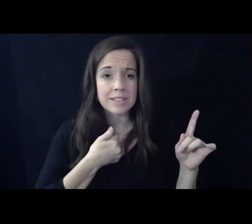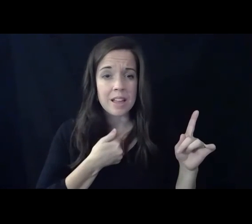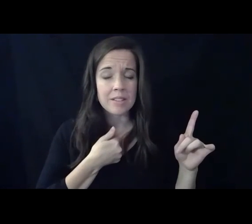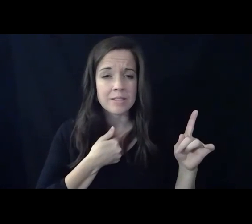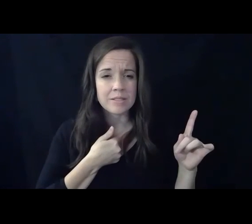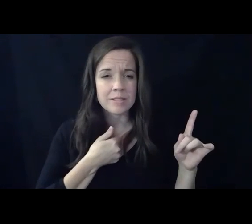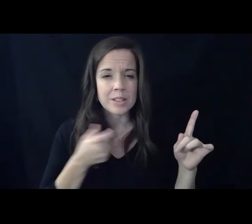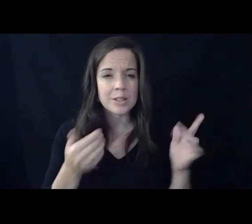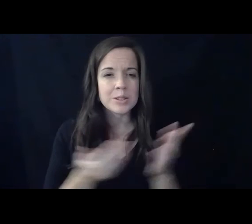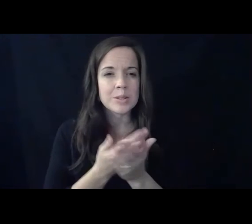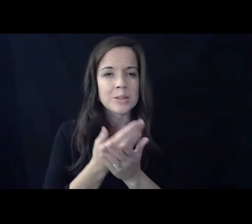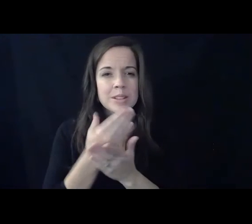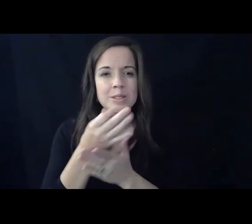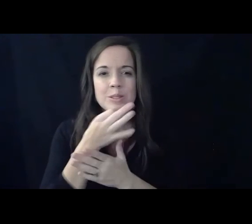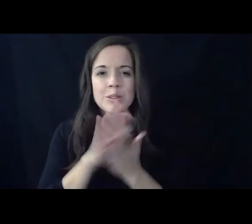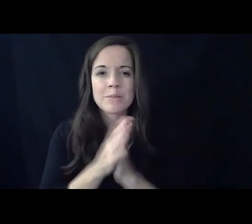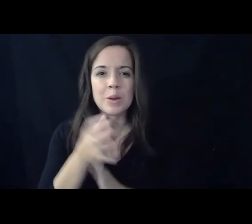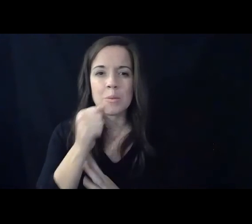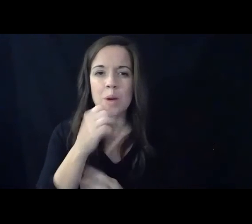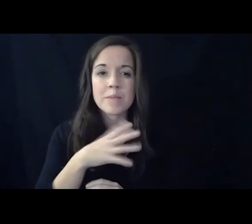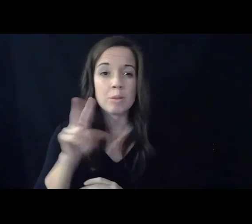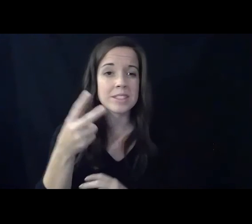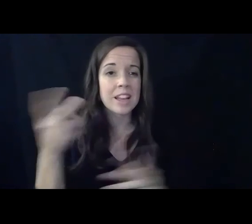woman was the second worst thing in the world after a woman, full